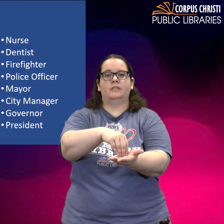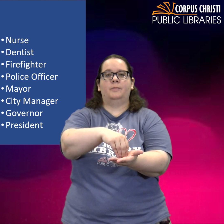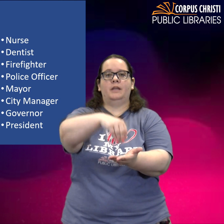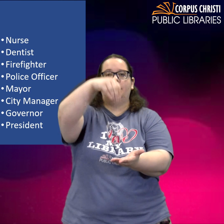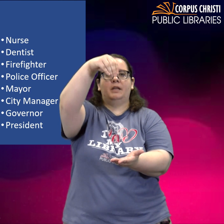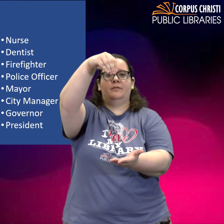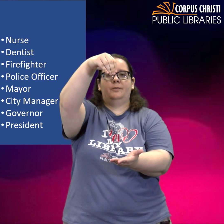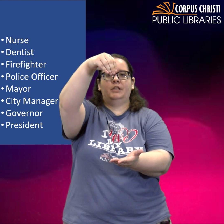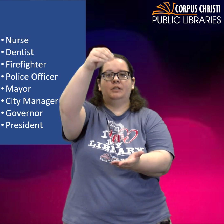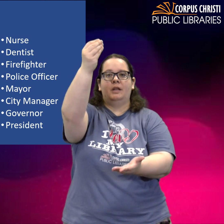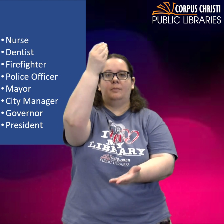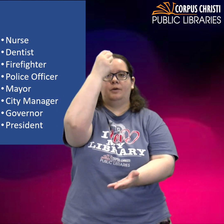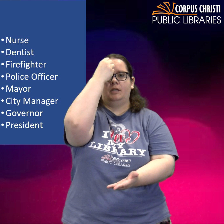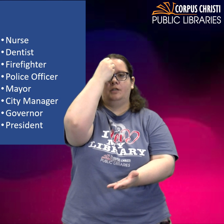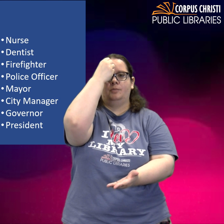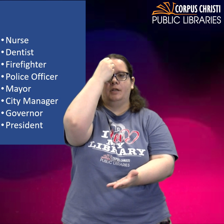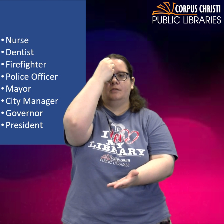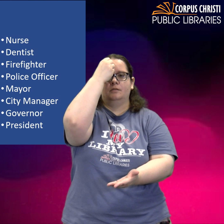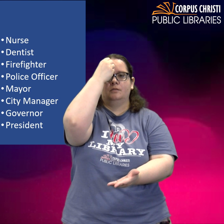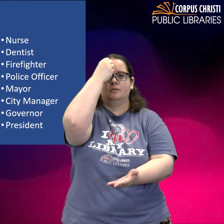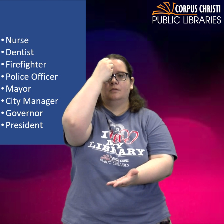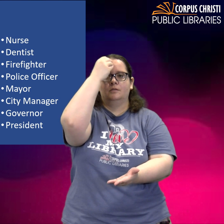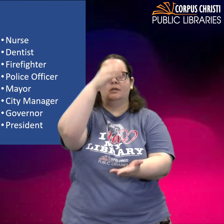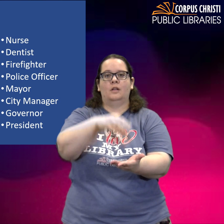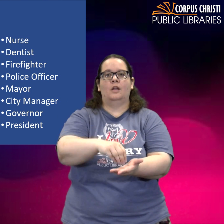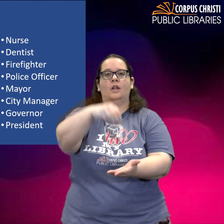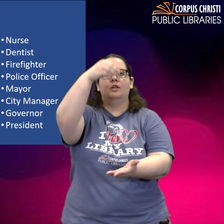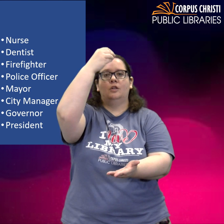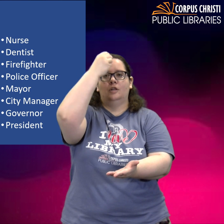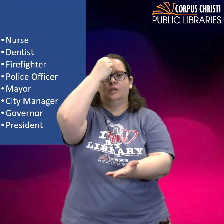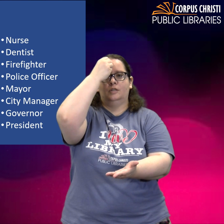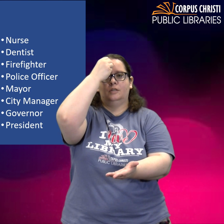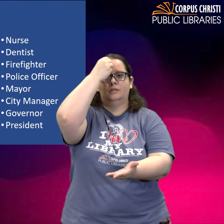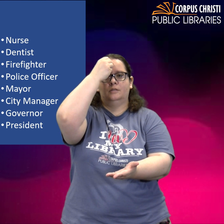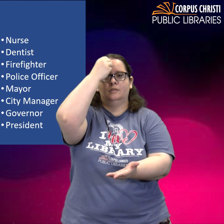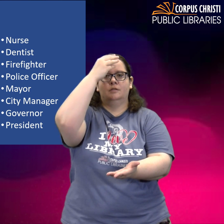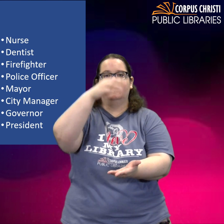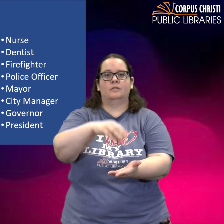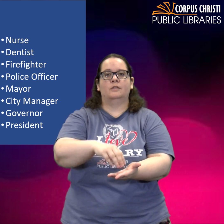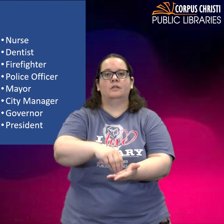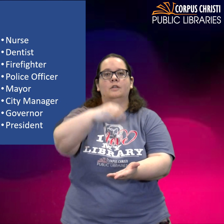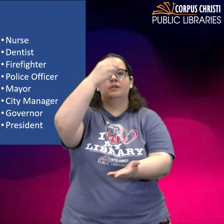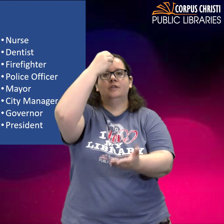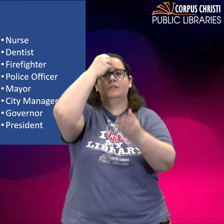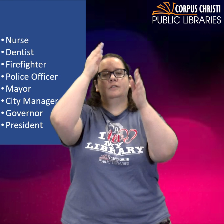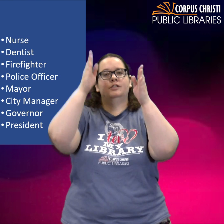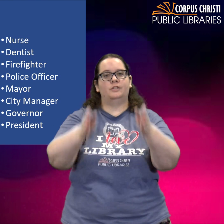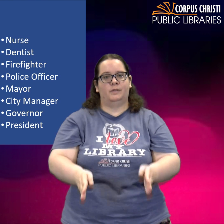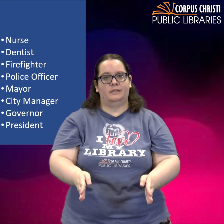to pick up that information and put it in your brain. Learn. Student.